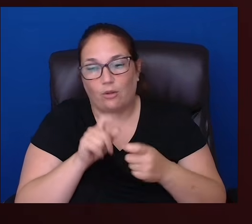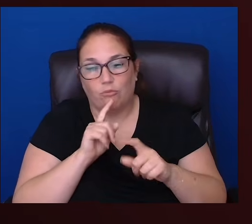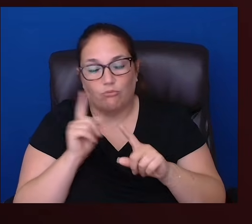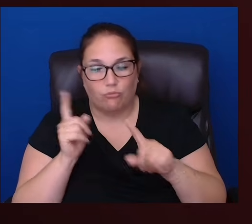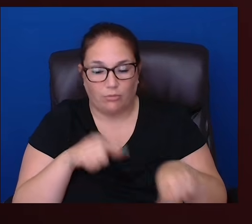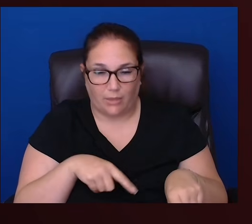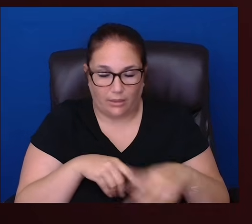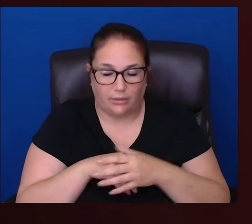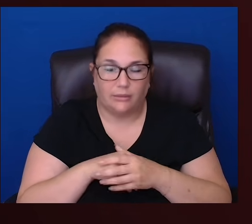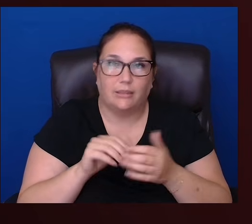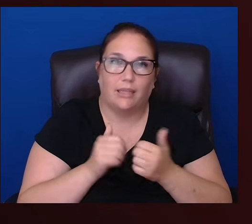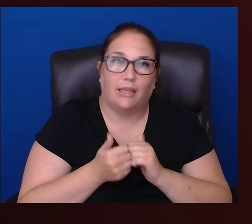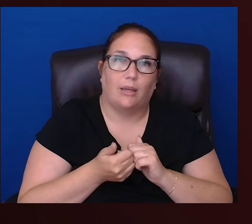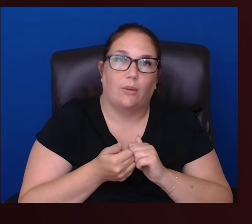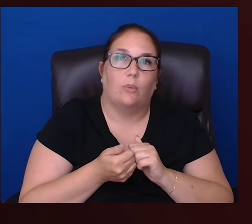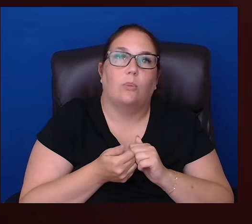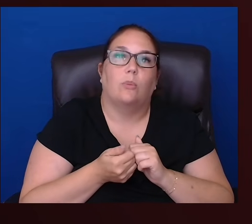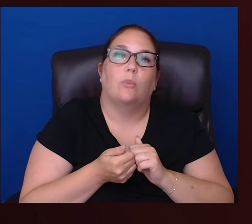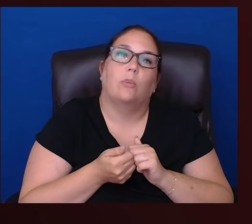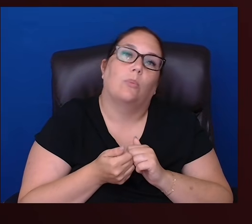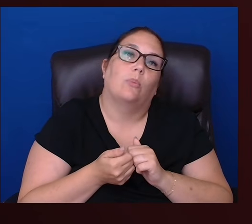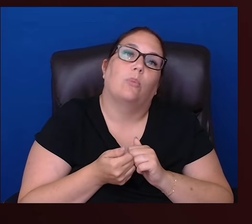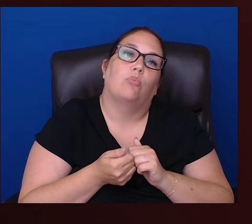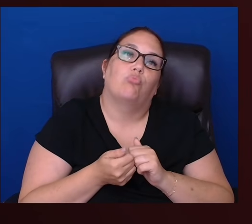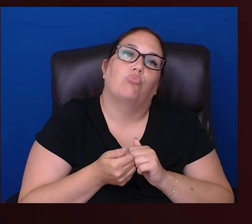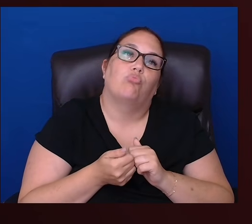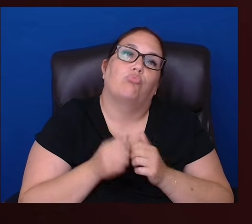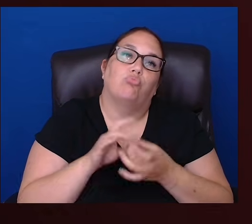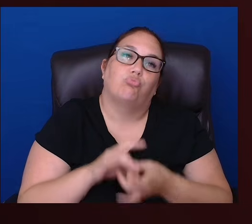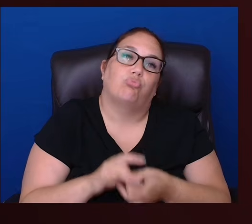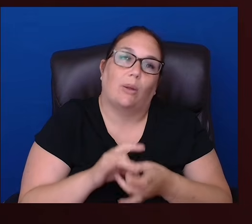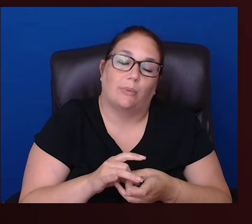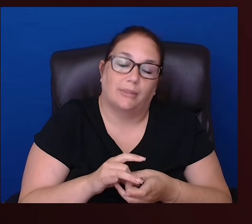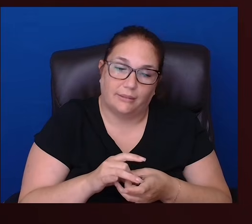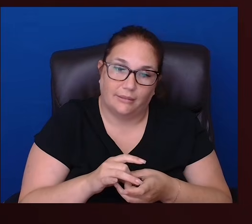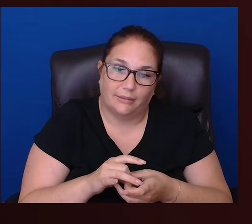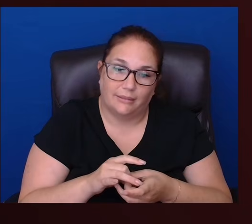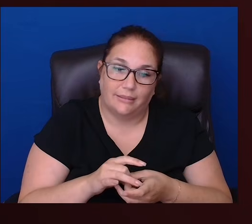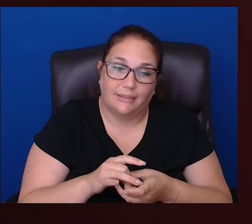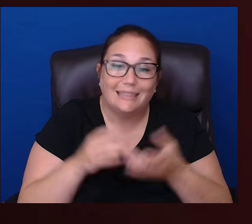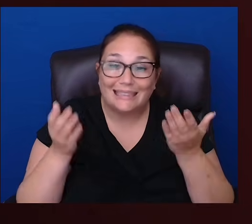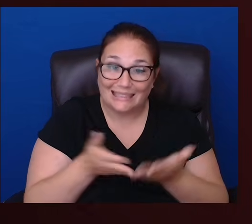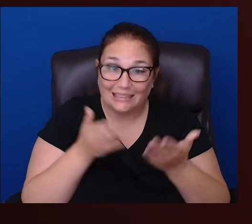How grounded, so to speak. Here I'm testing the retrieval.